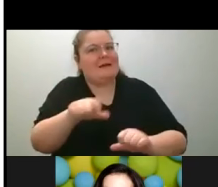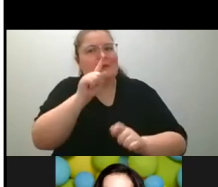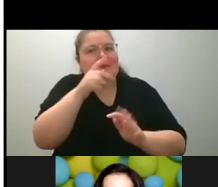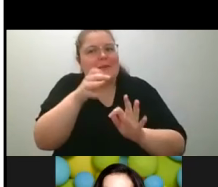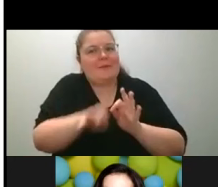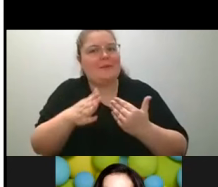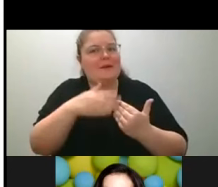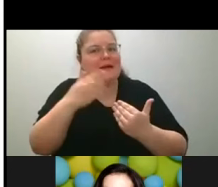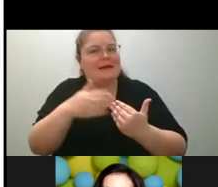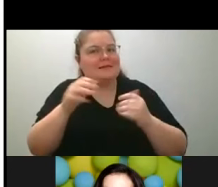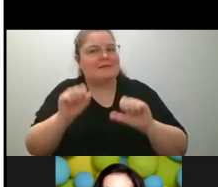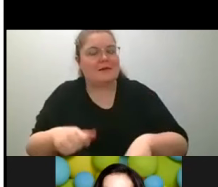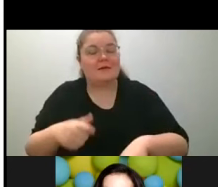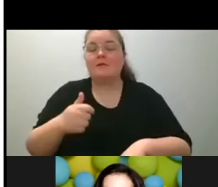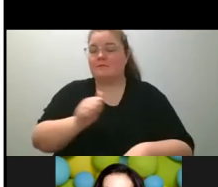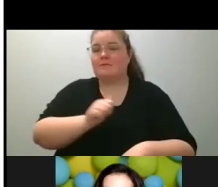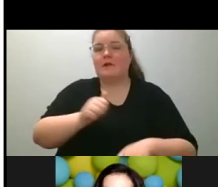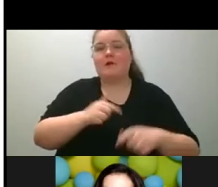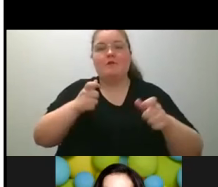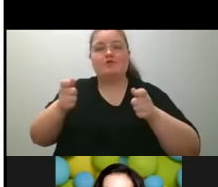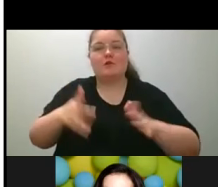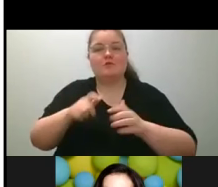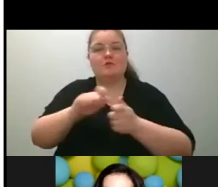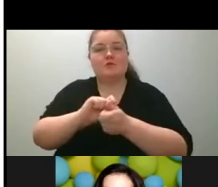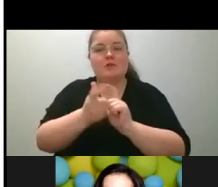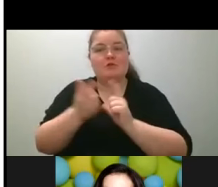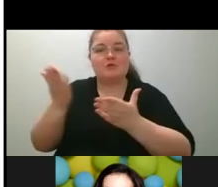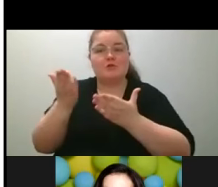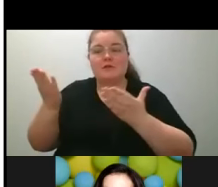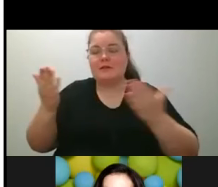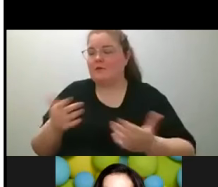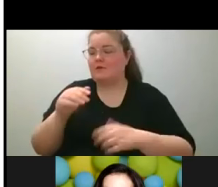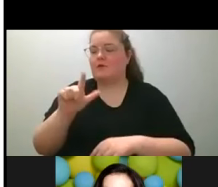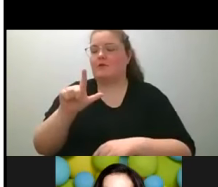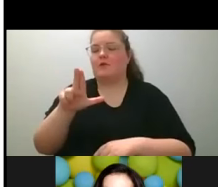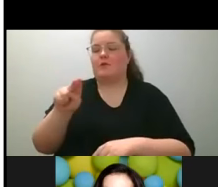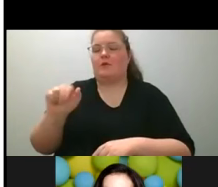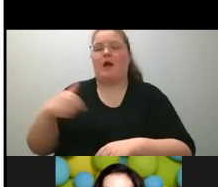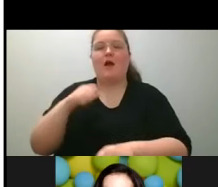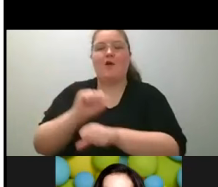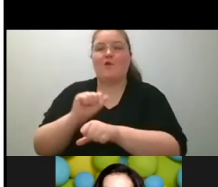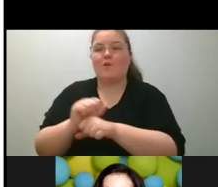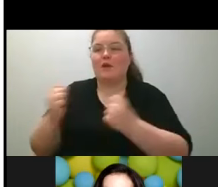I am the Director of Translation at LUNA Language Services and I've been with the company for just a little over eight years now.